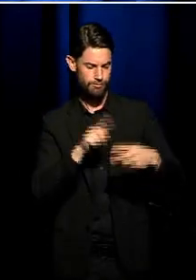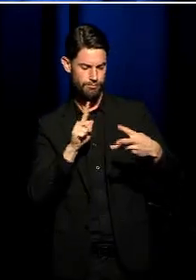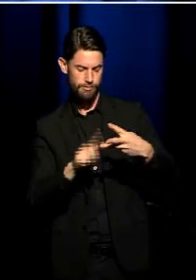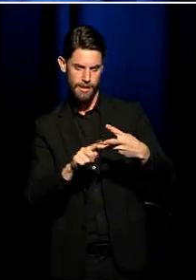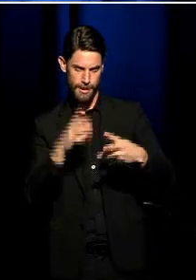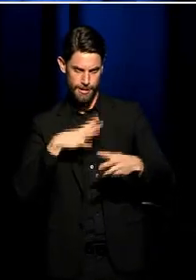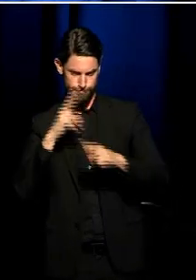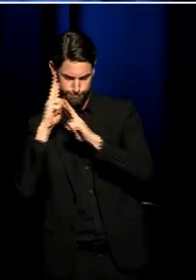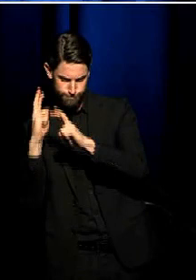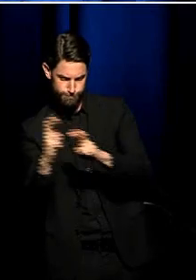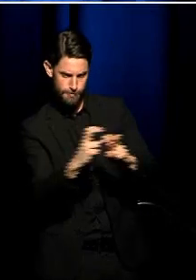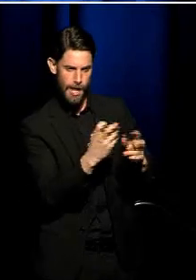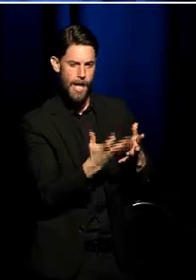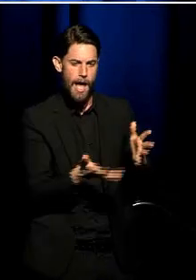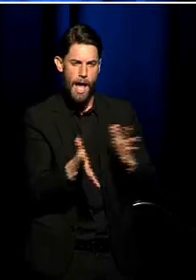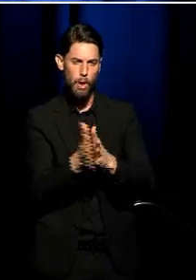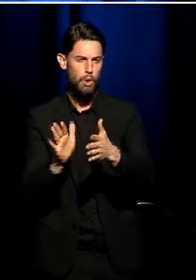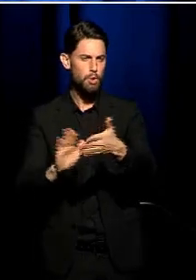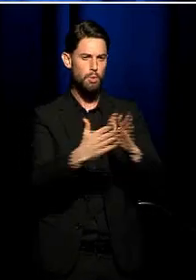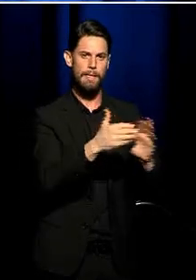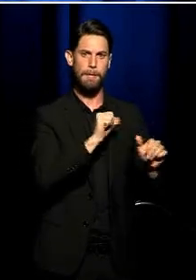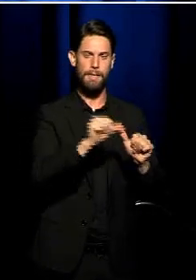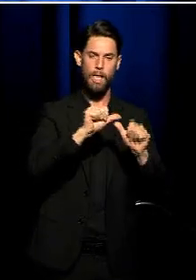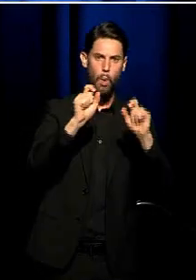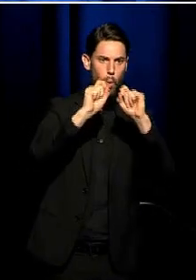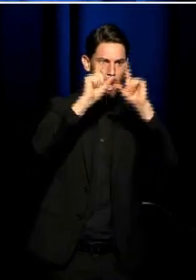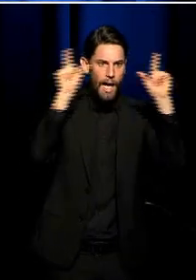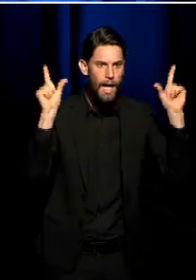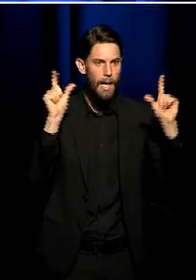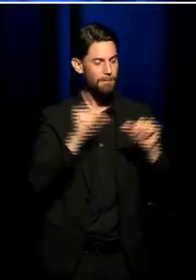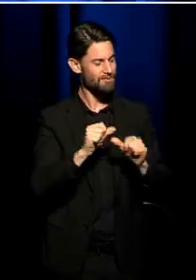inclusive society that supports the independence of people with disability